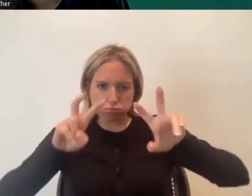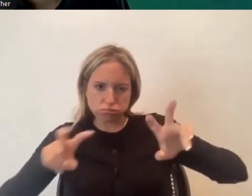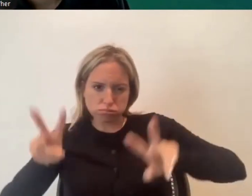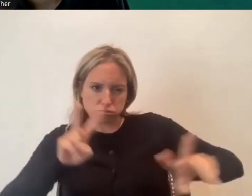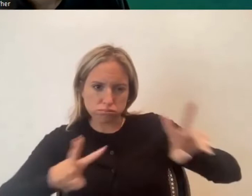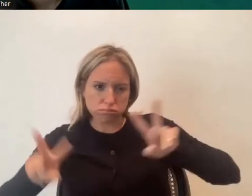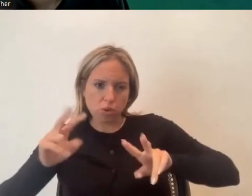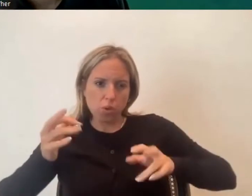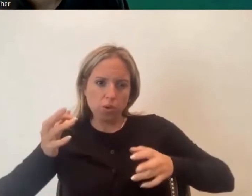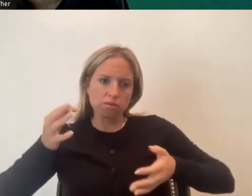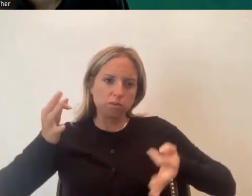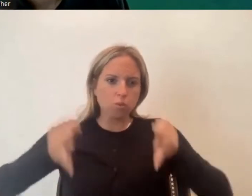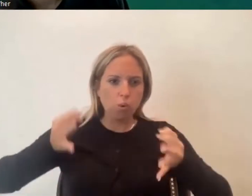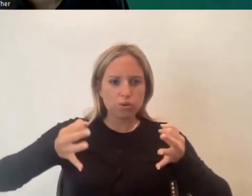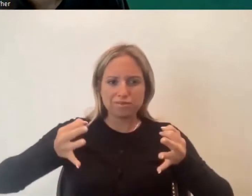There's no crowd, there's no audience.